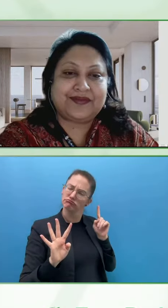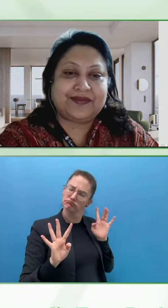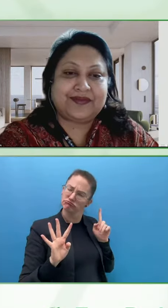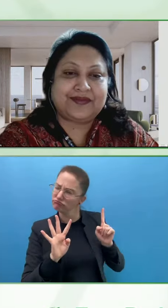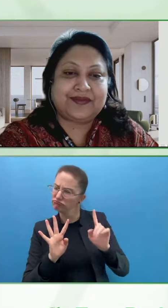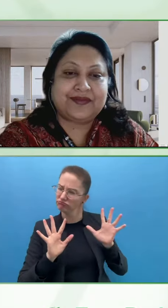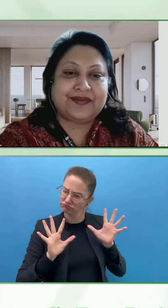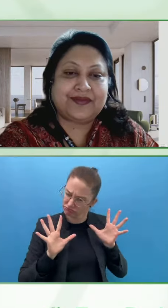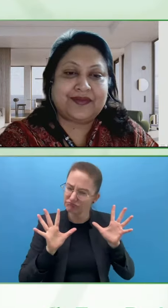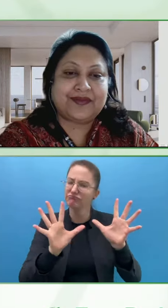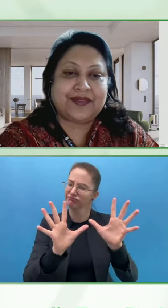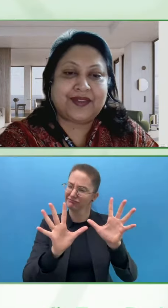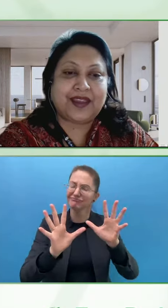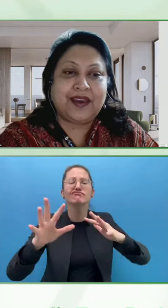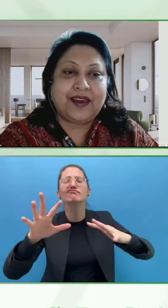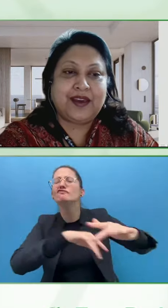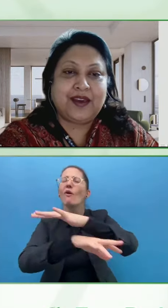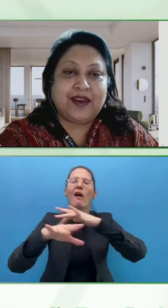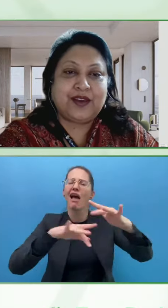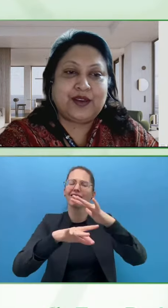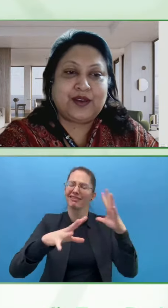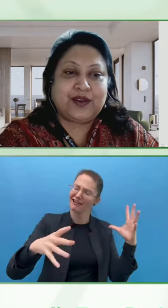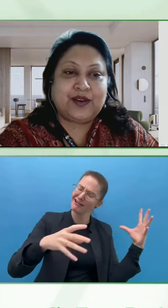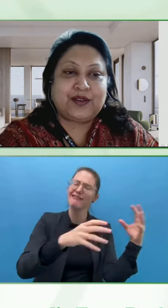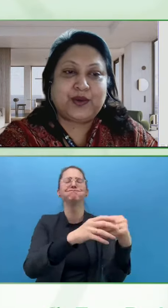Please carry on.